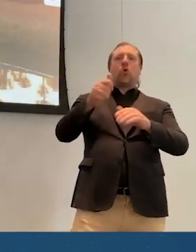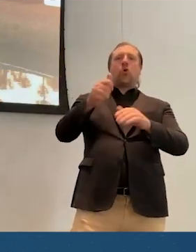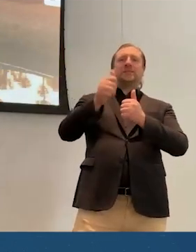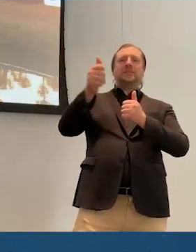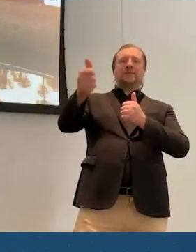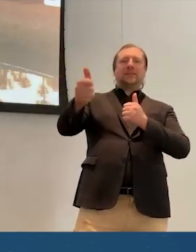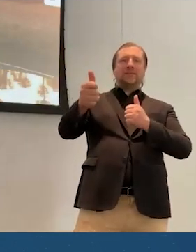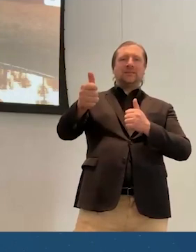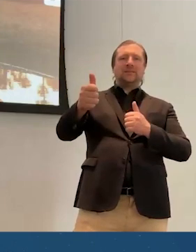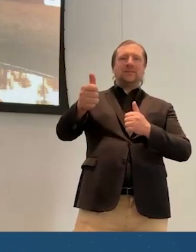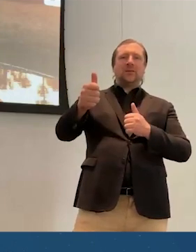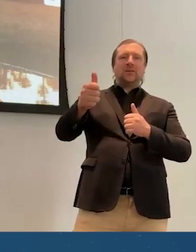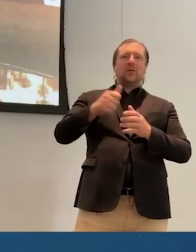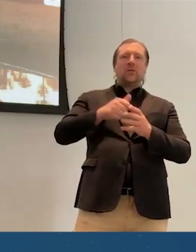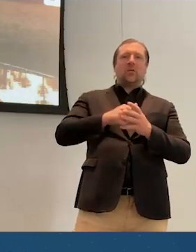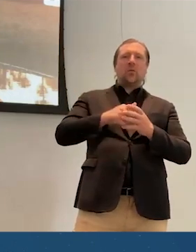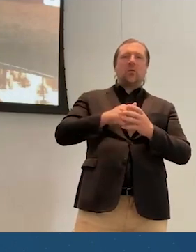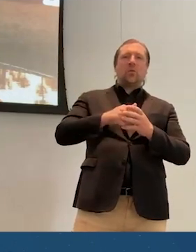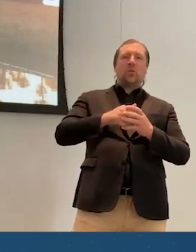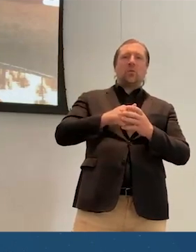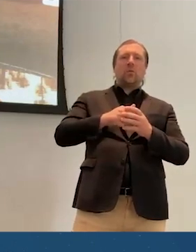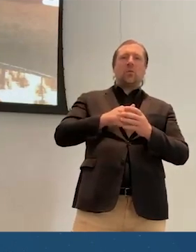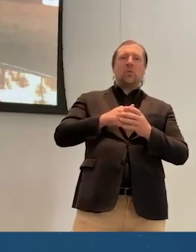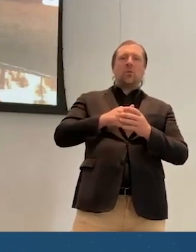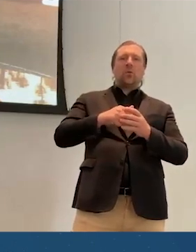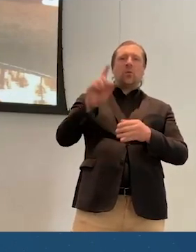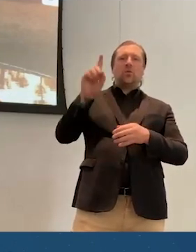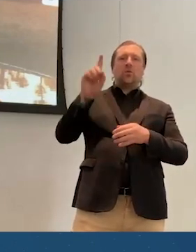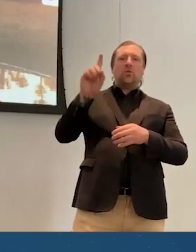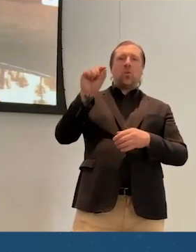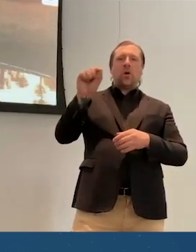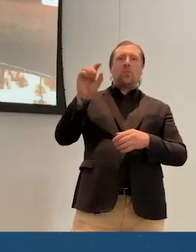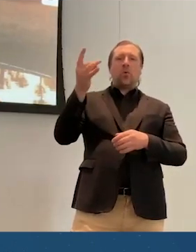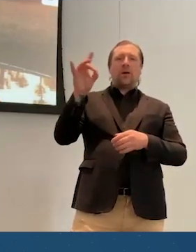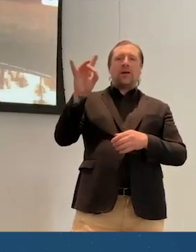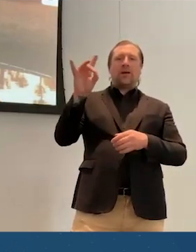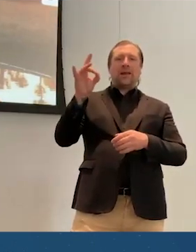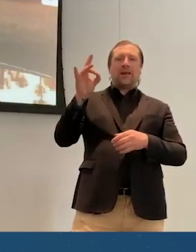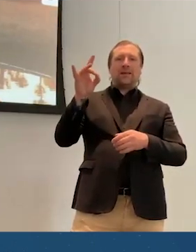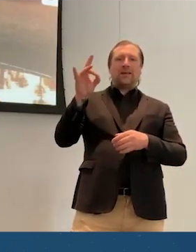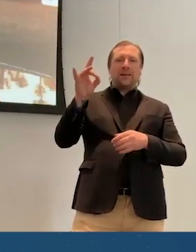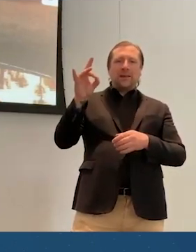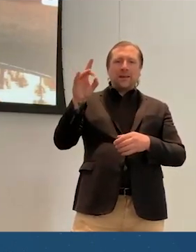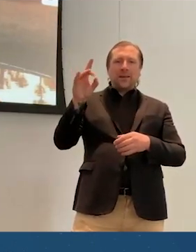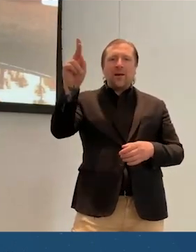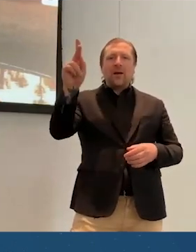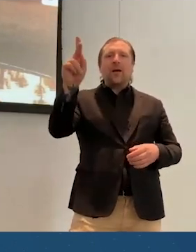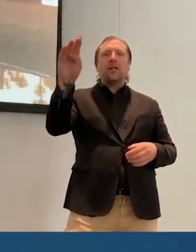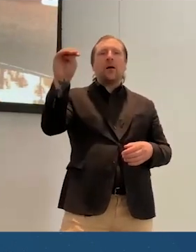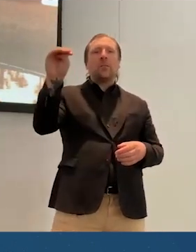was 1.18 kilometers, which is considered really rather